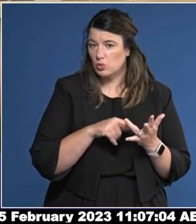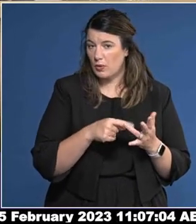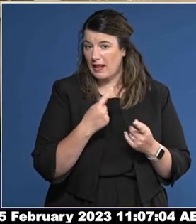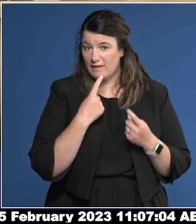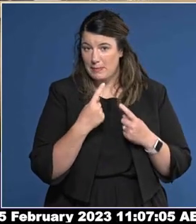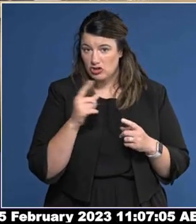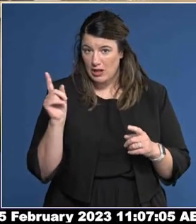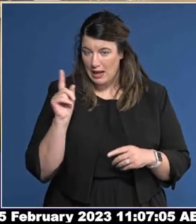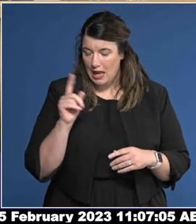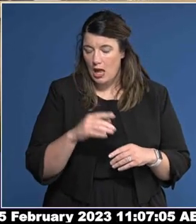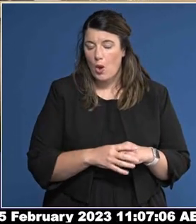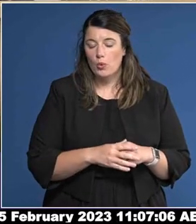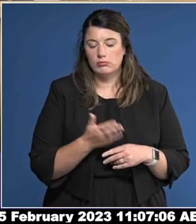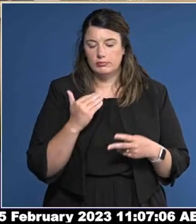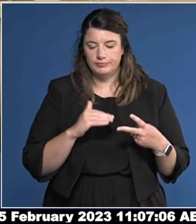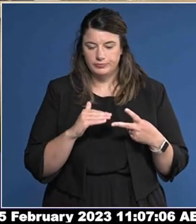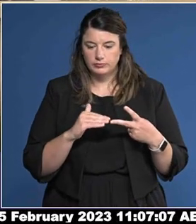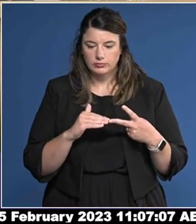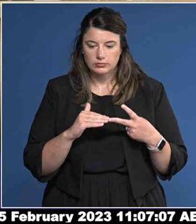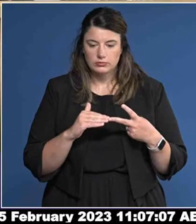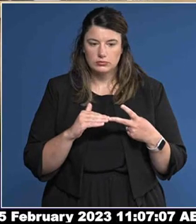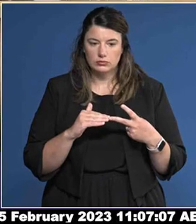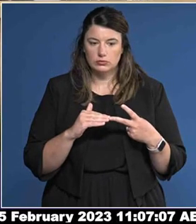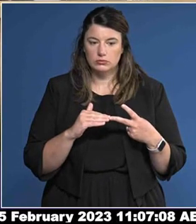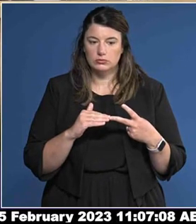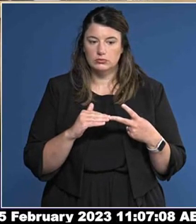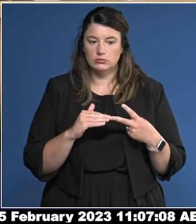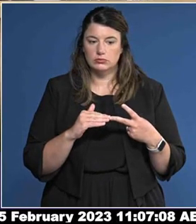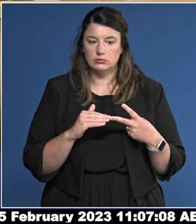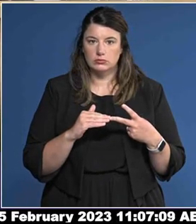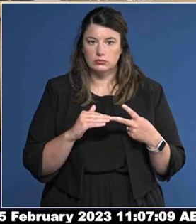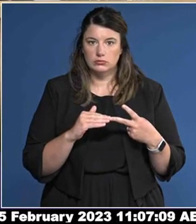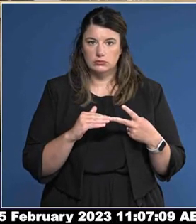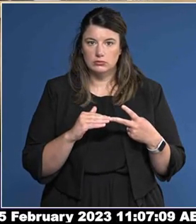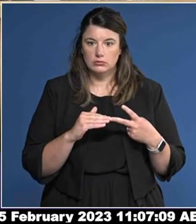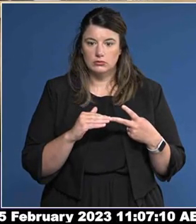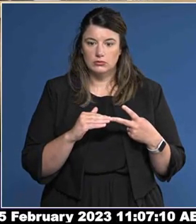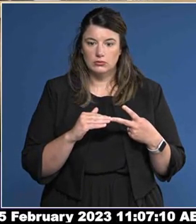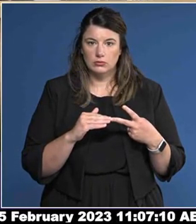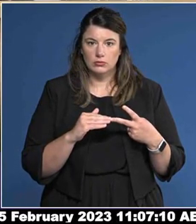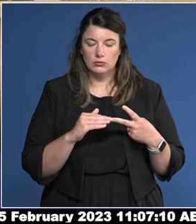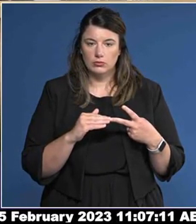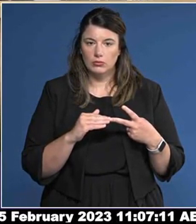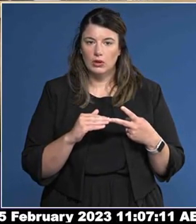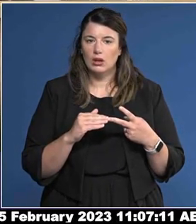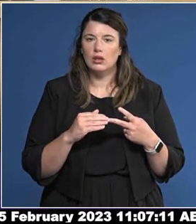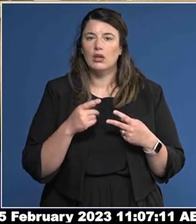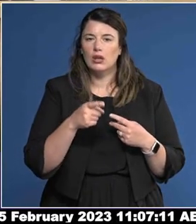In relation to the findings that were around incident management and